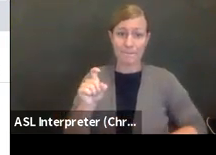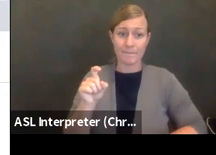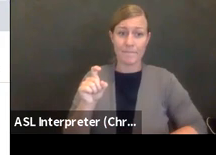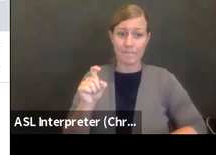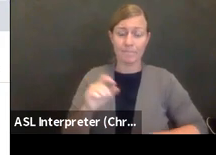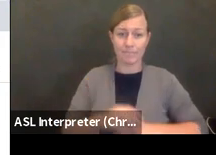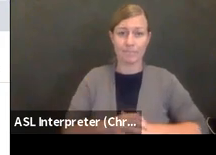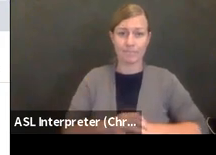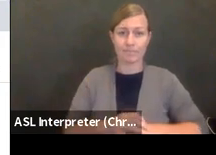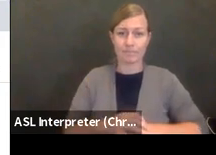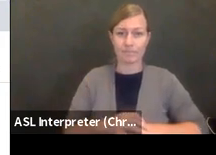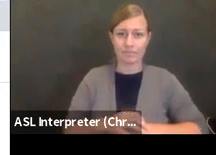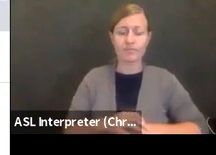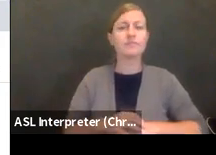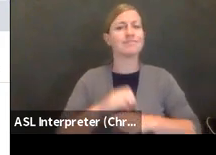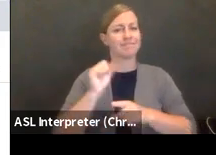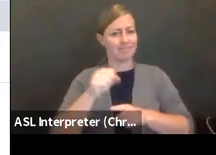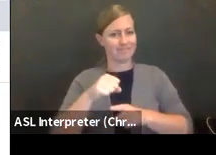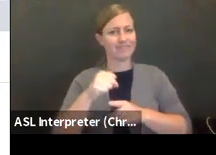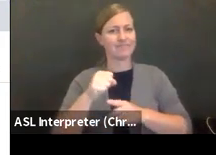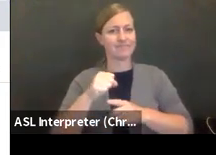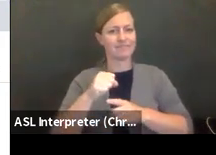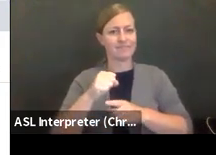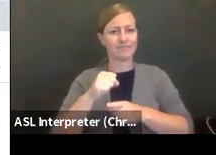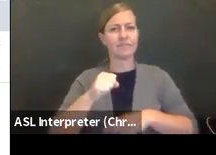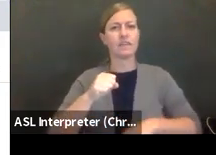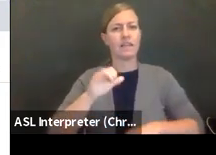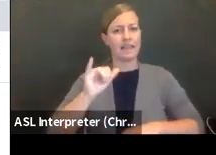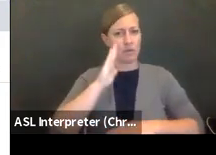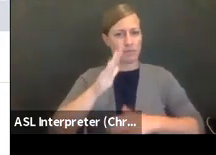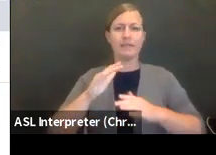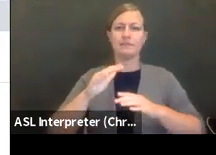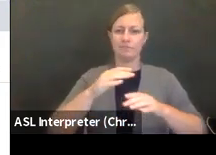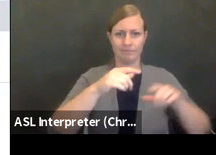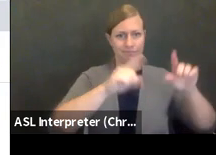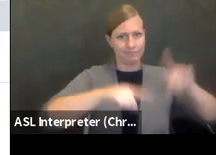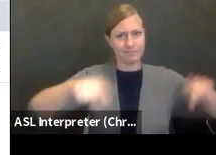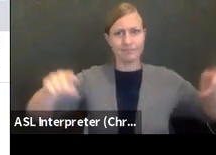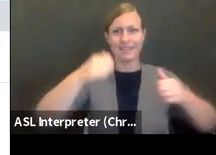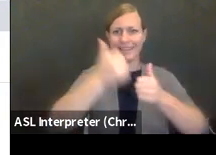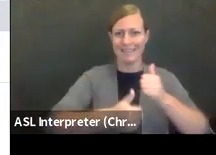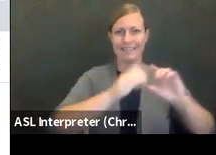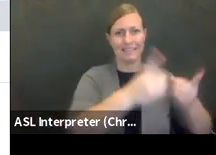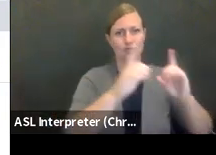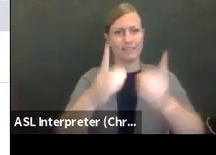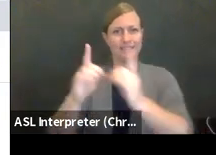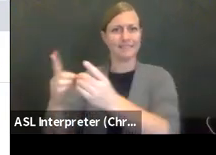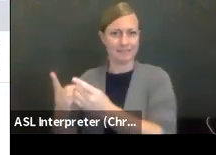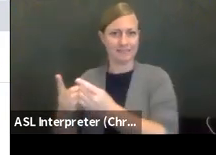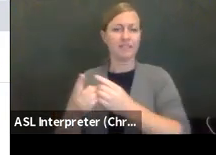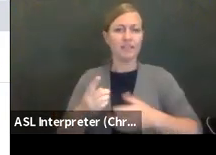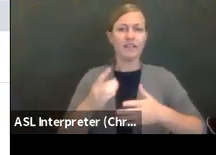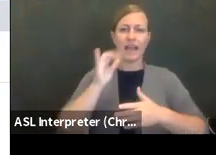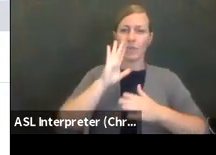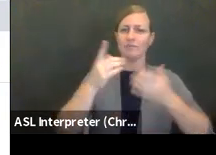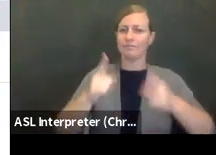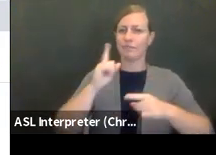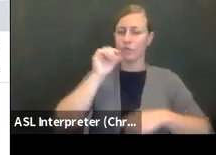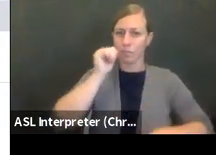ESD 112-- Kristina Wambold: Yes, that's going to be a very district level decision. And that's something we'll dive into more tomorrow in day three, as we focus on assessments and gradebook.